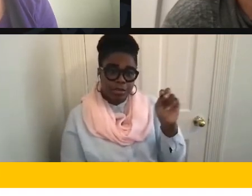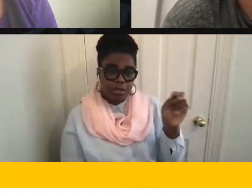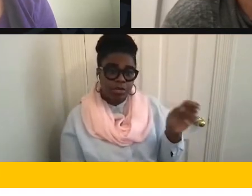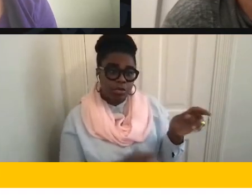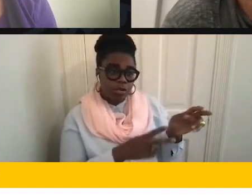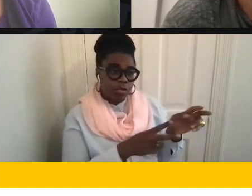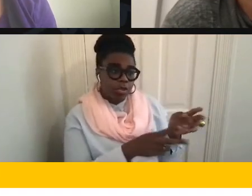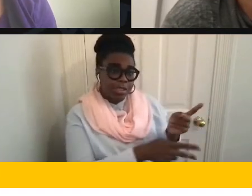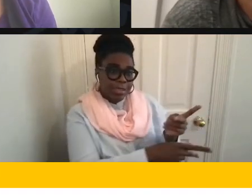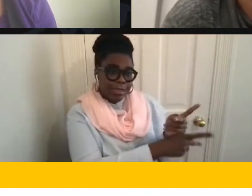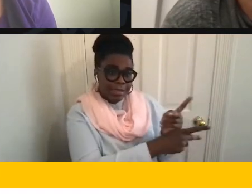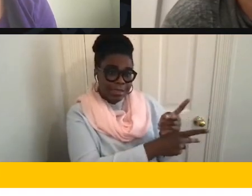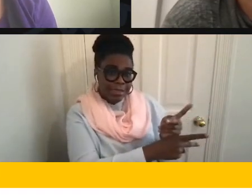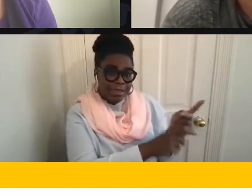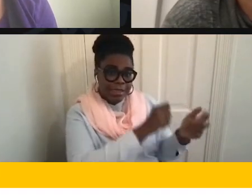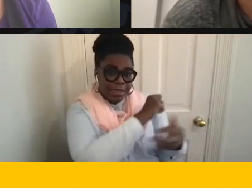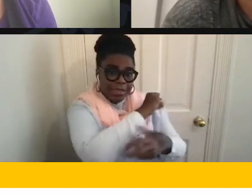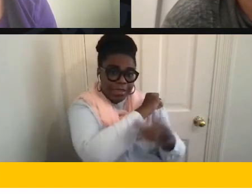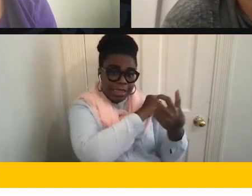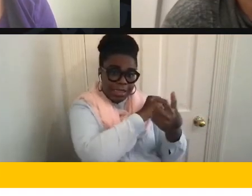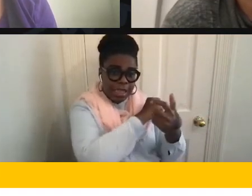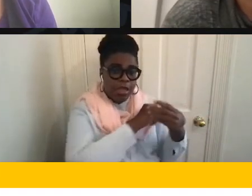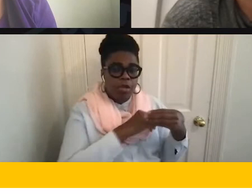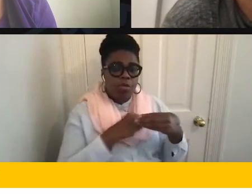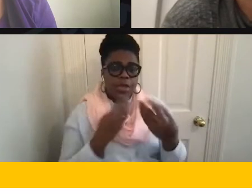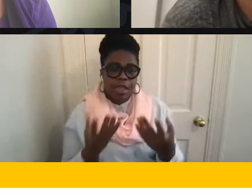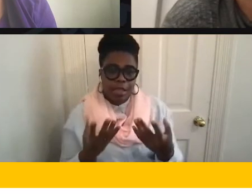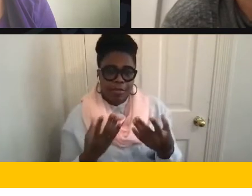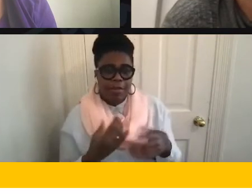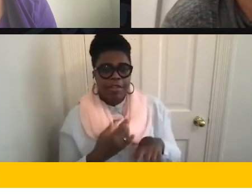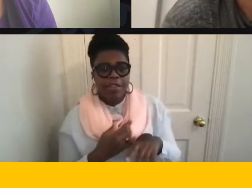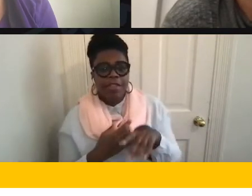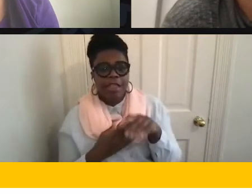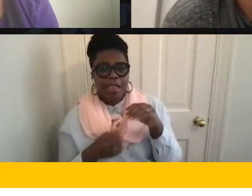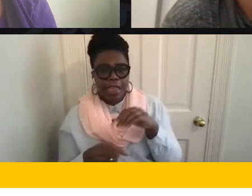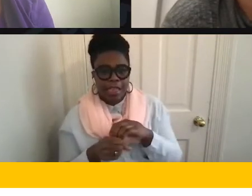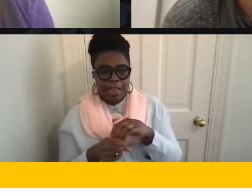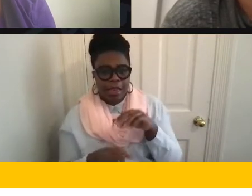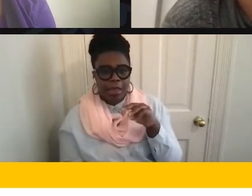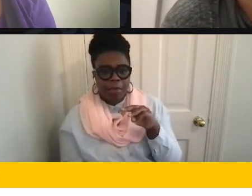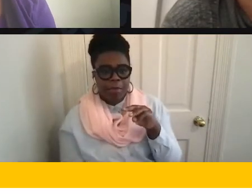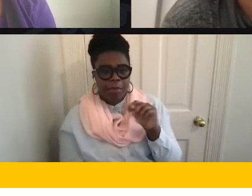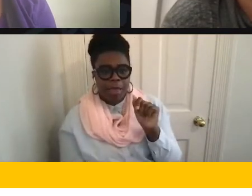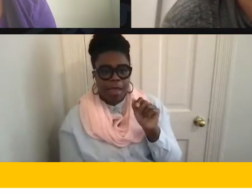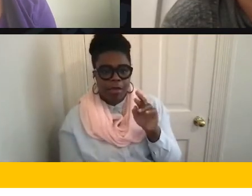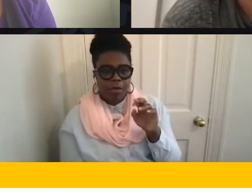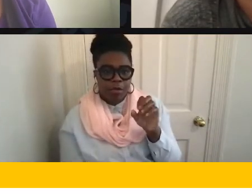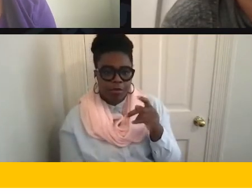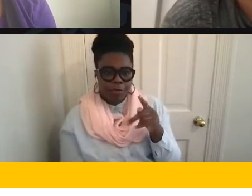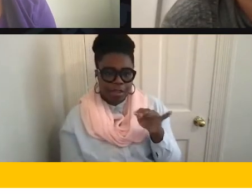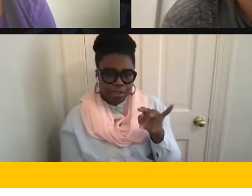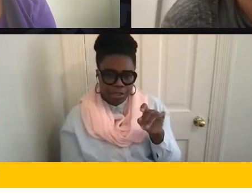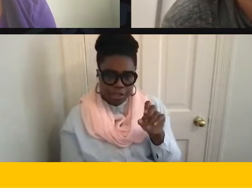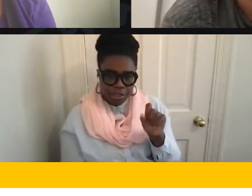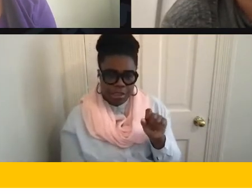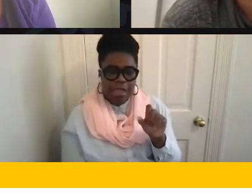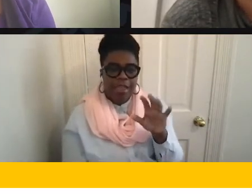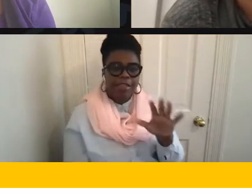reduce the available nitric oxide and macrophages. So then they're taking away their amino acids as a way of diverting the